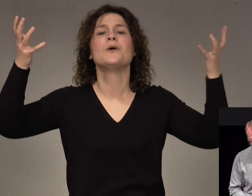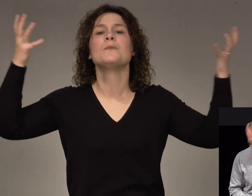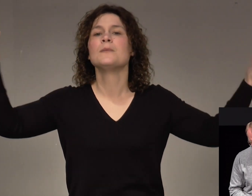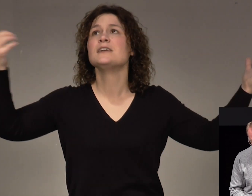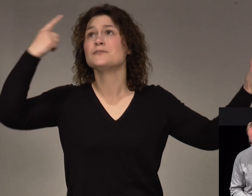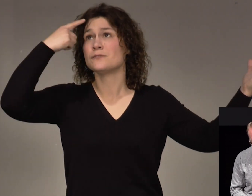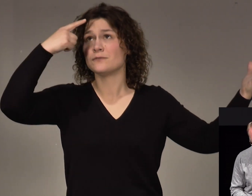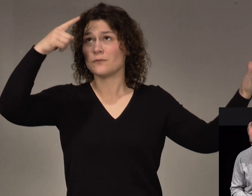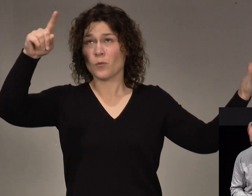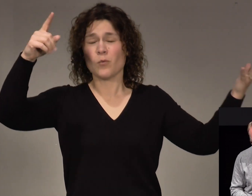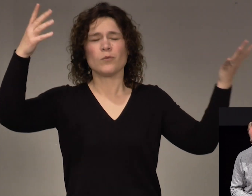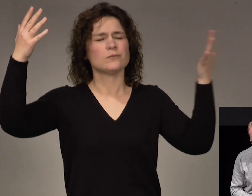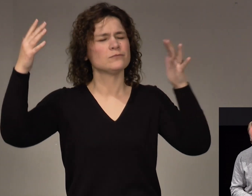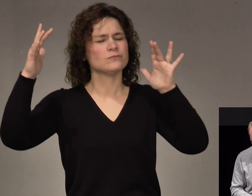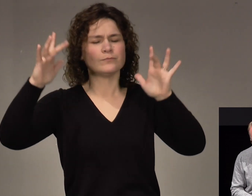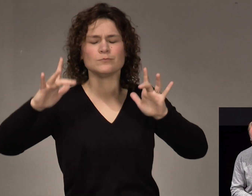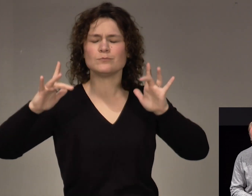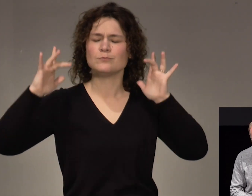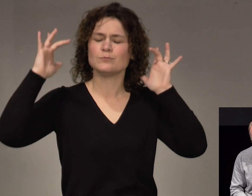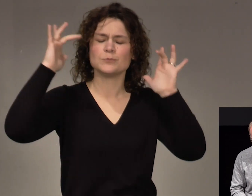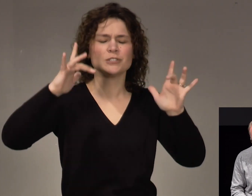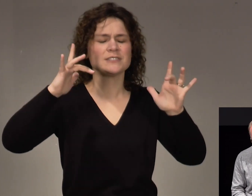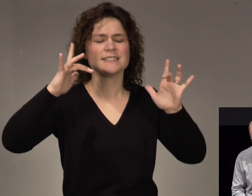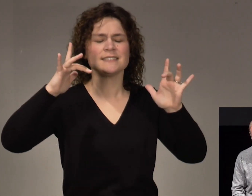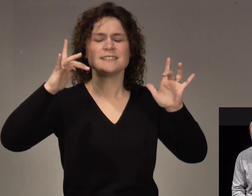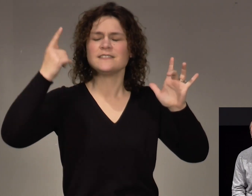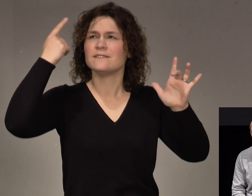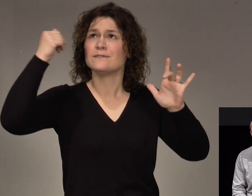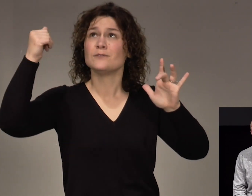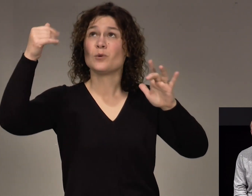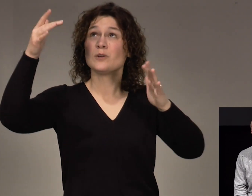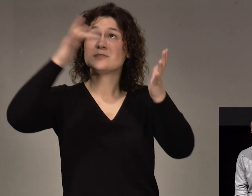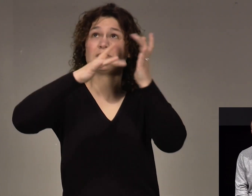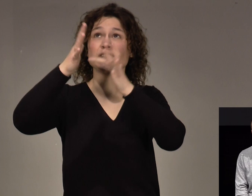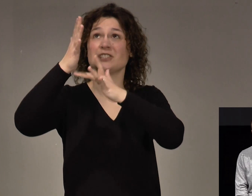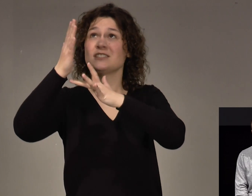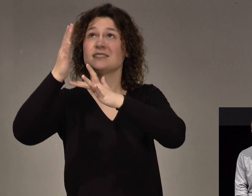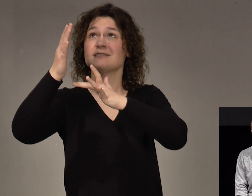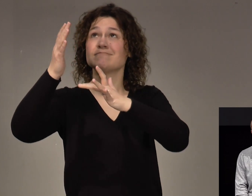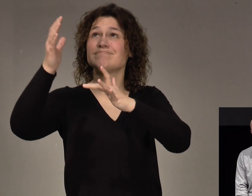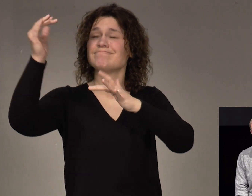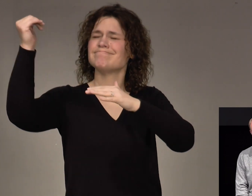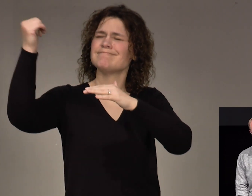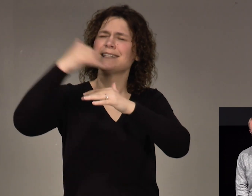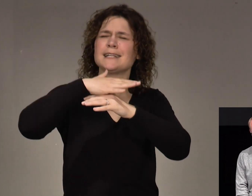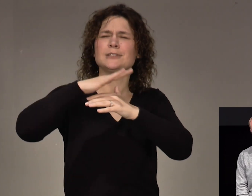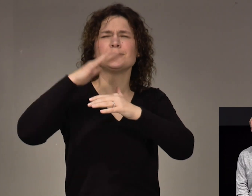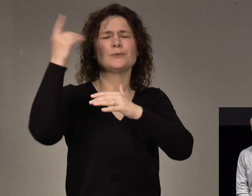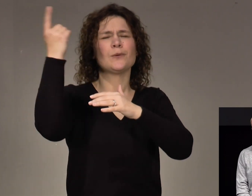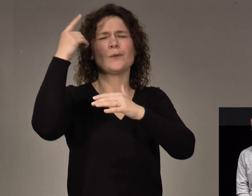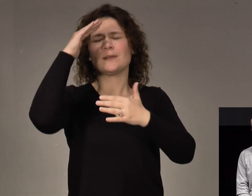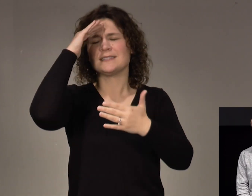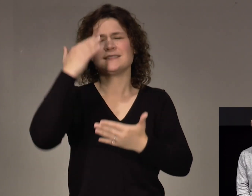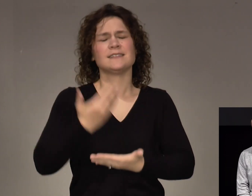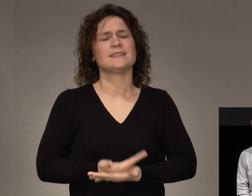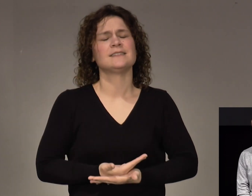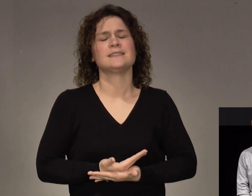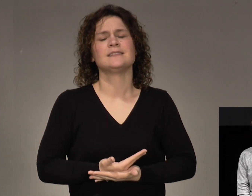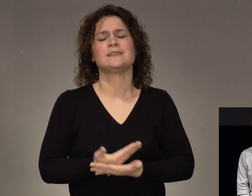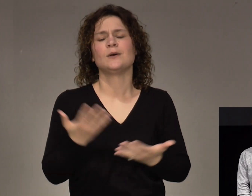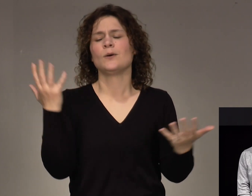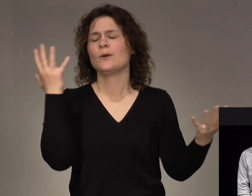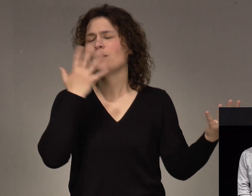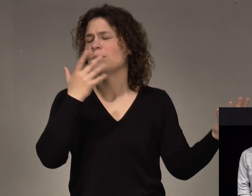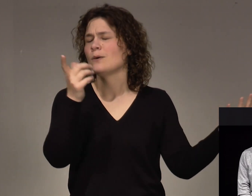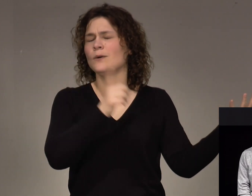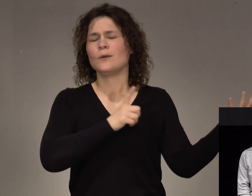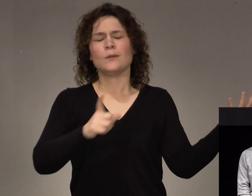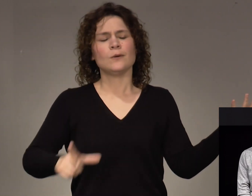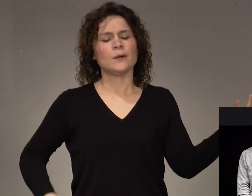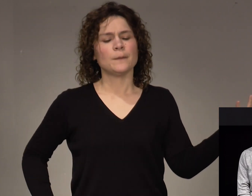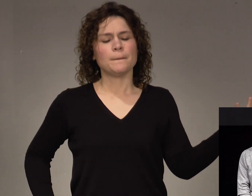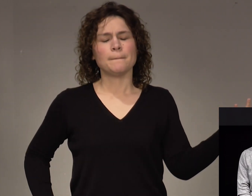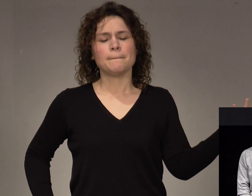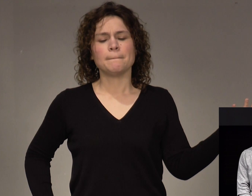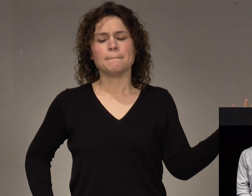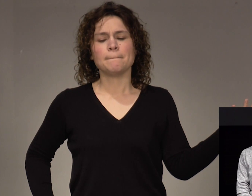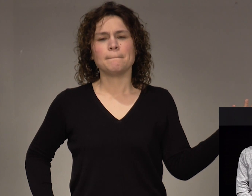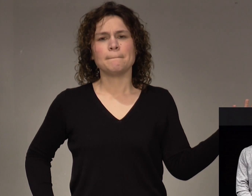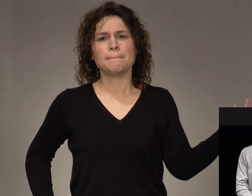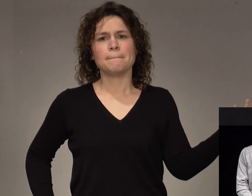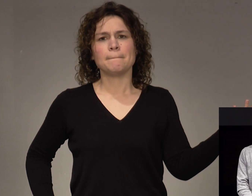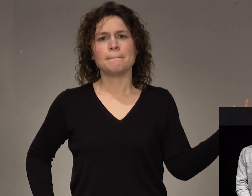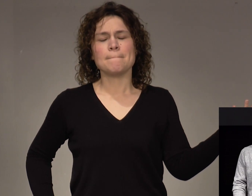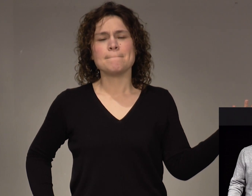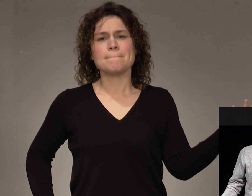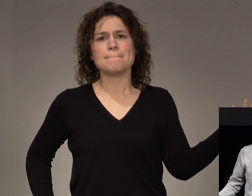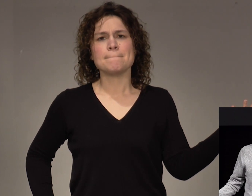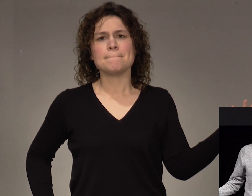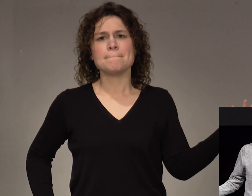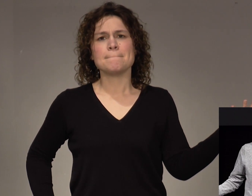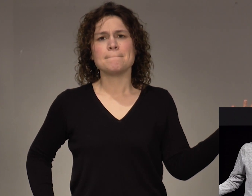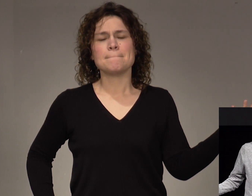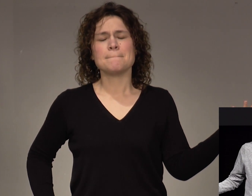Your mercy. Thank you so much for sending Your Son, Jesus Christ. Oh Lord, You--You're